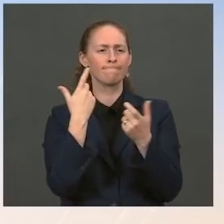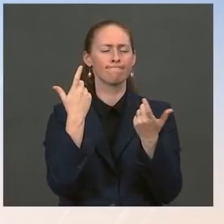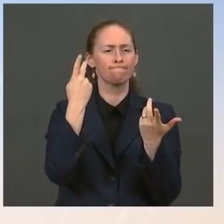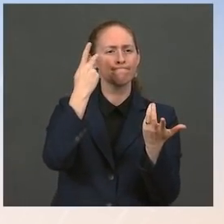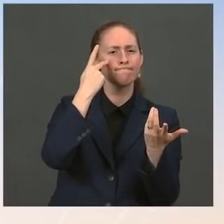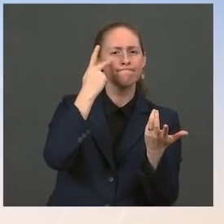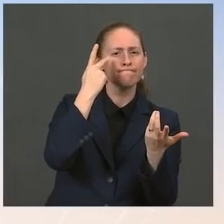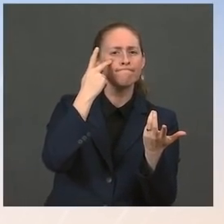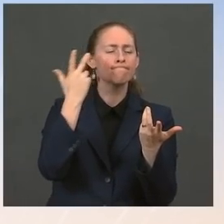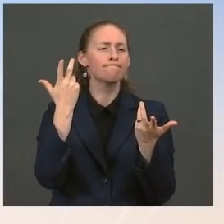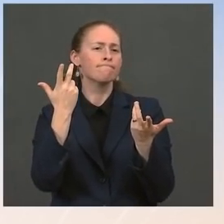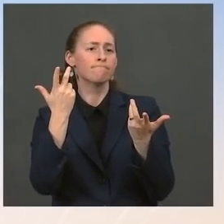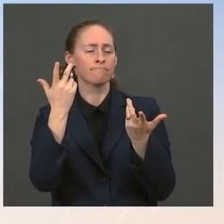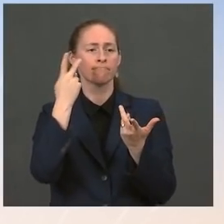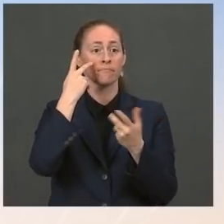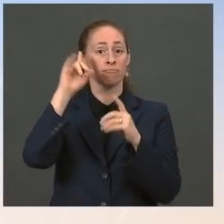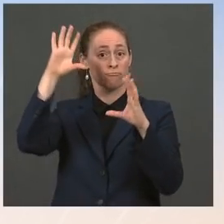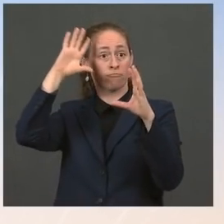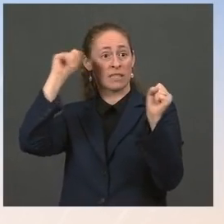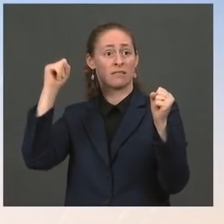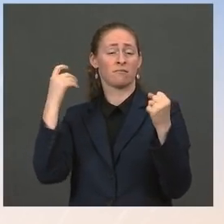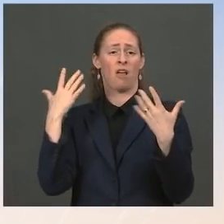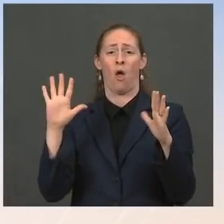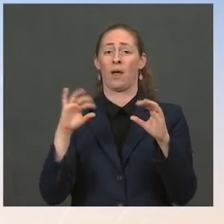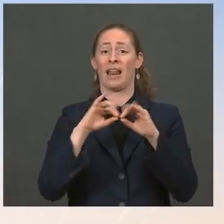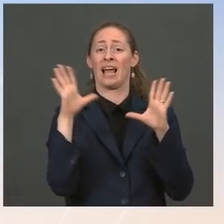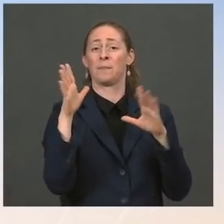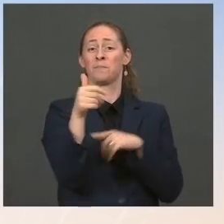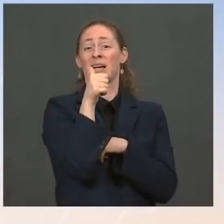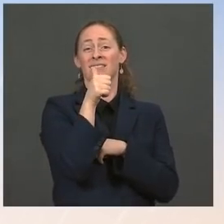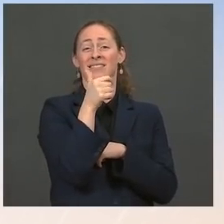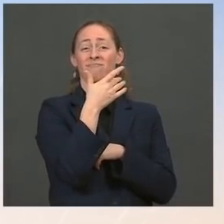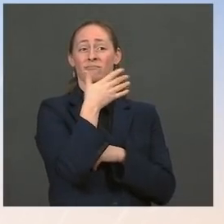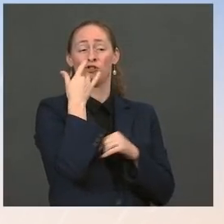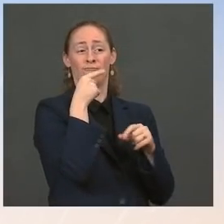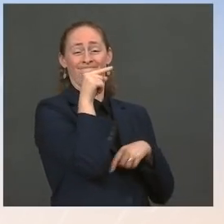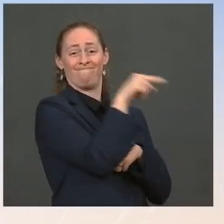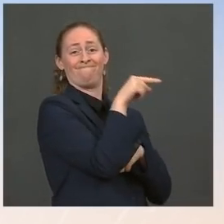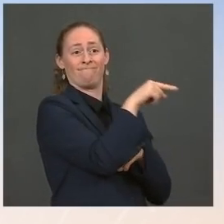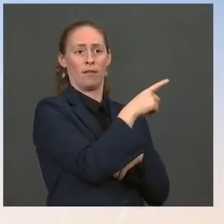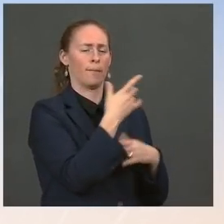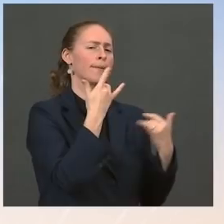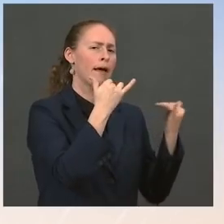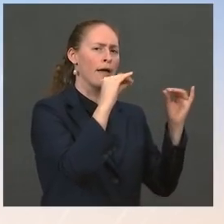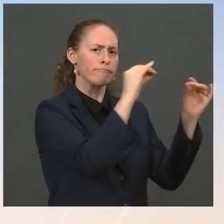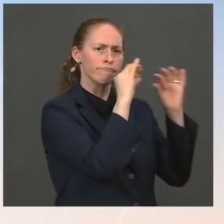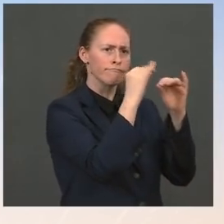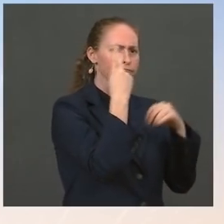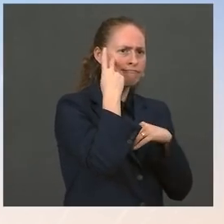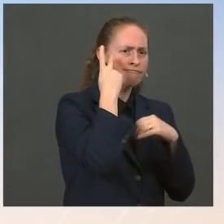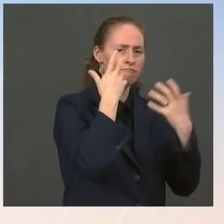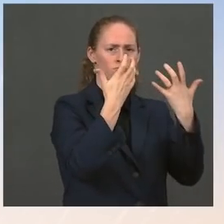and is in front of the faces of every member up on the Hill. We could get this done today. We don't need to kick the can.